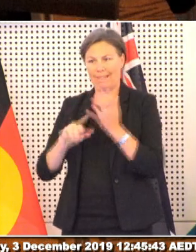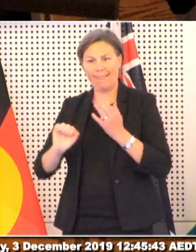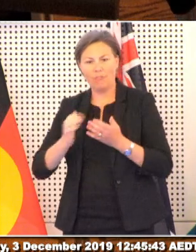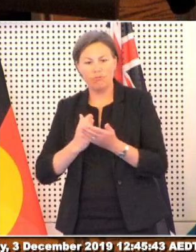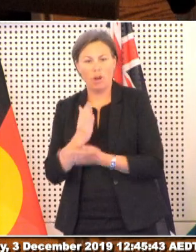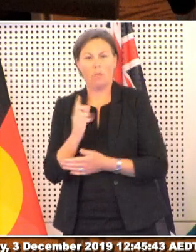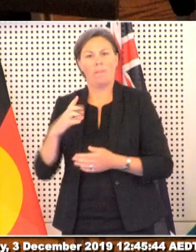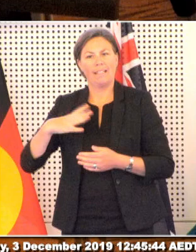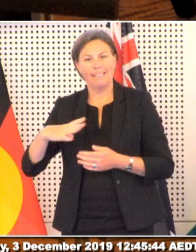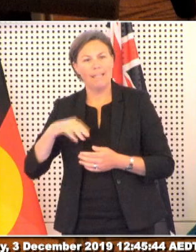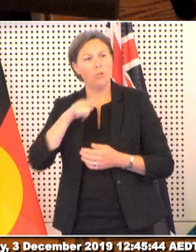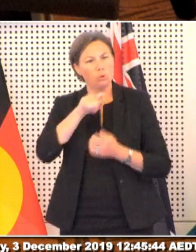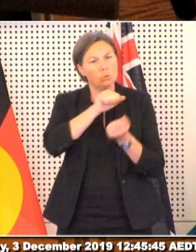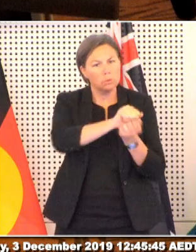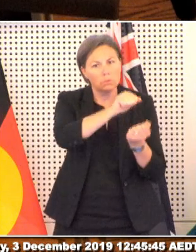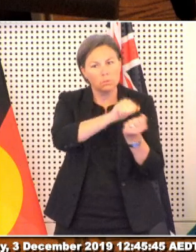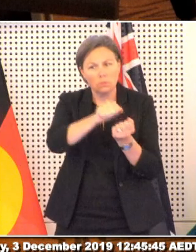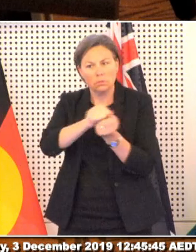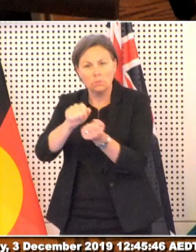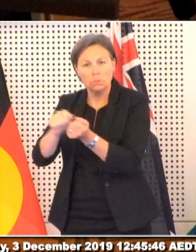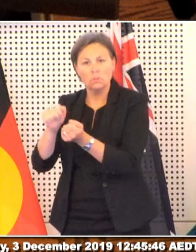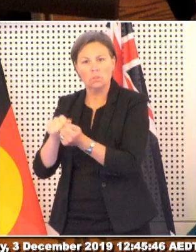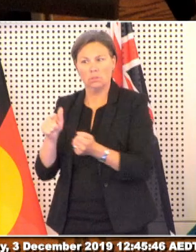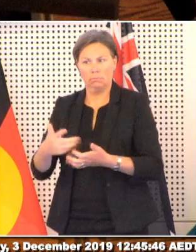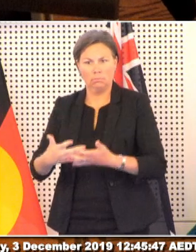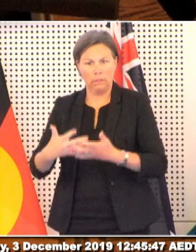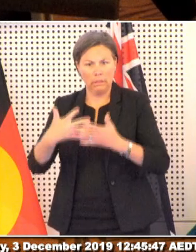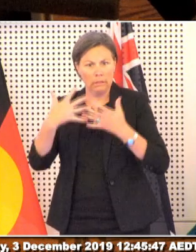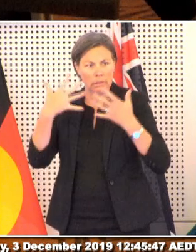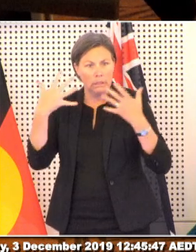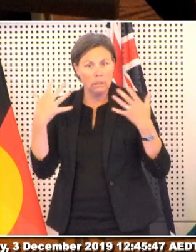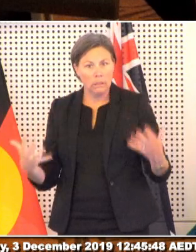So it seems to be an enormous role that you have.